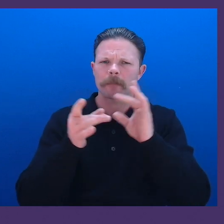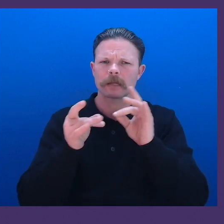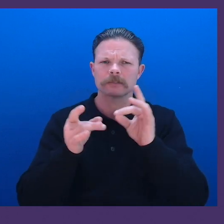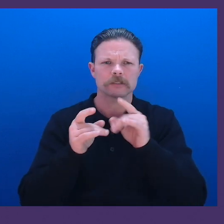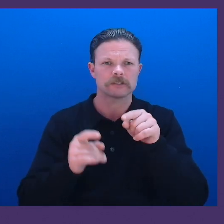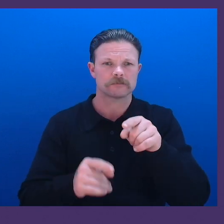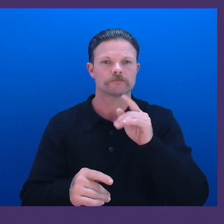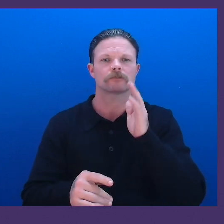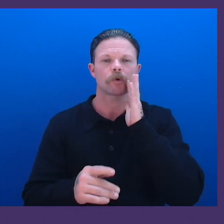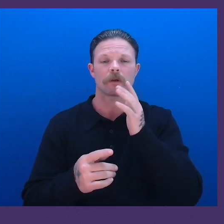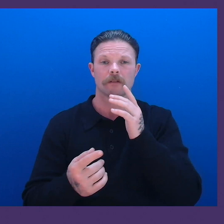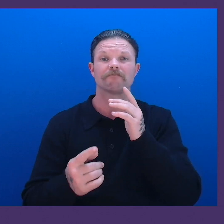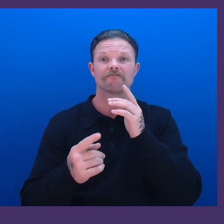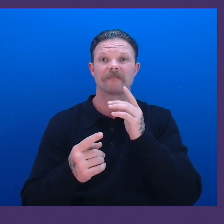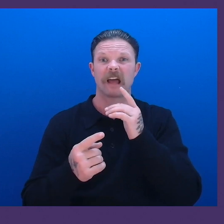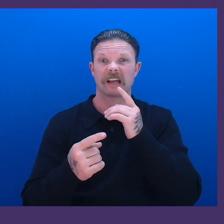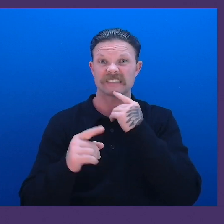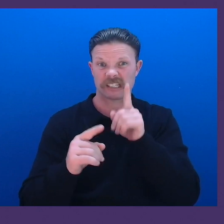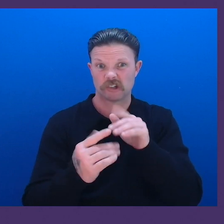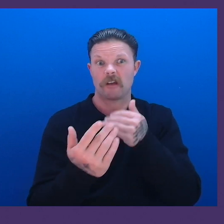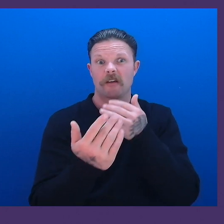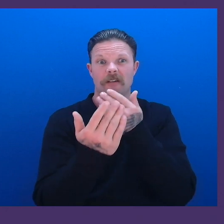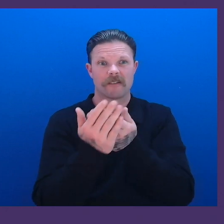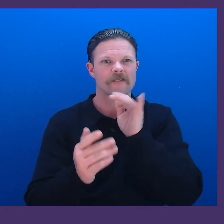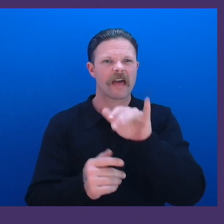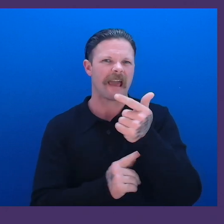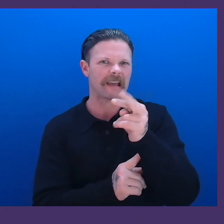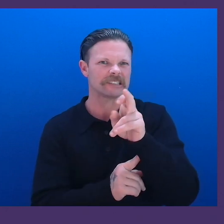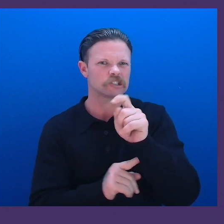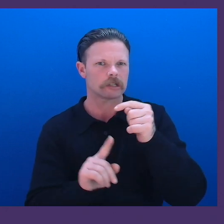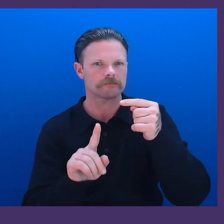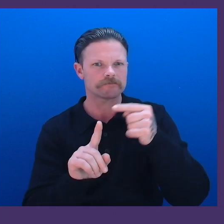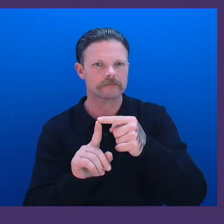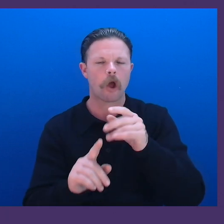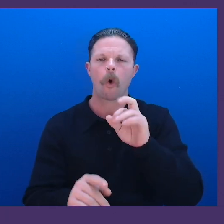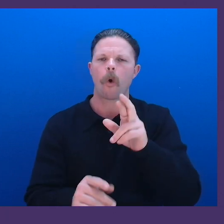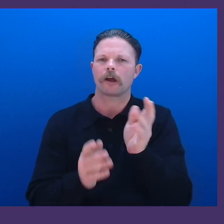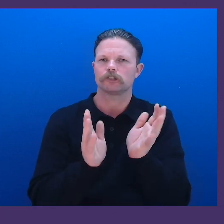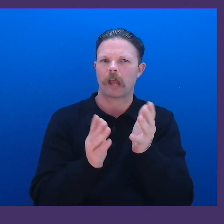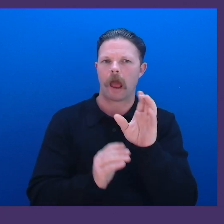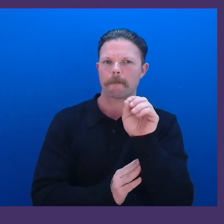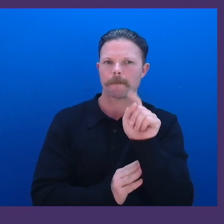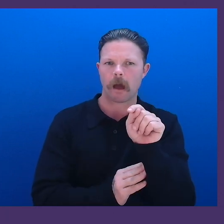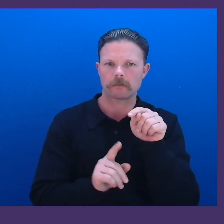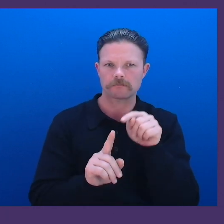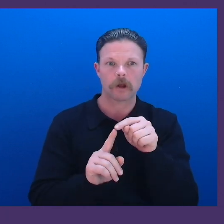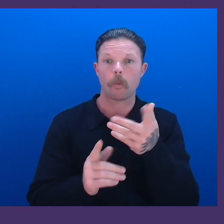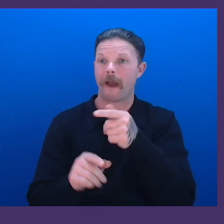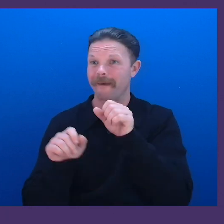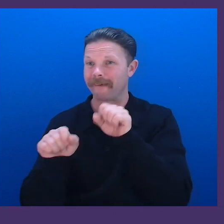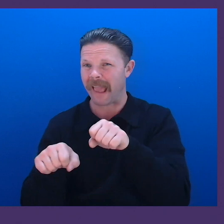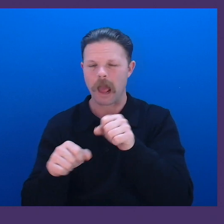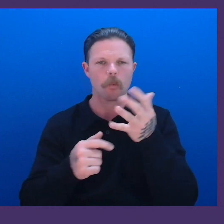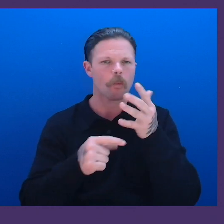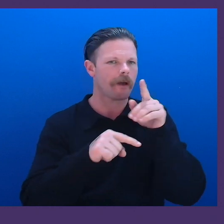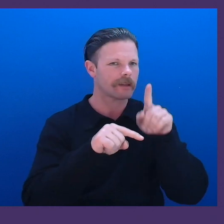or chatbot what it can do and what it cannot. You can include here all sorts of safety components.